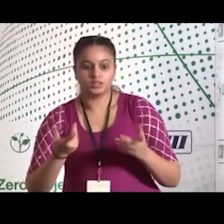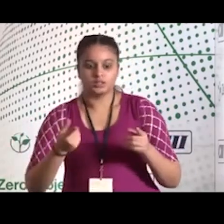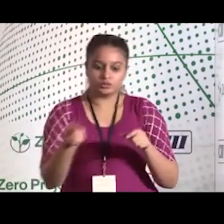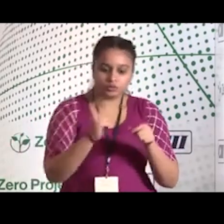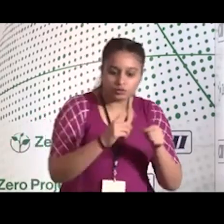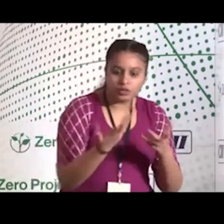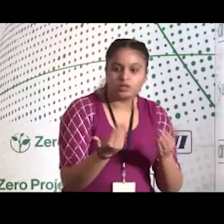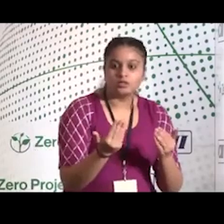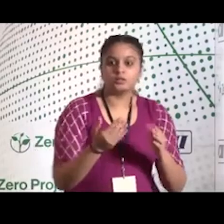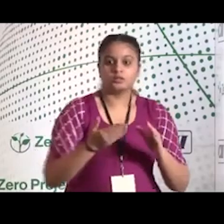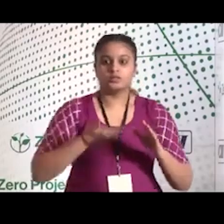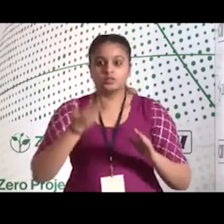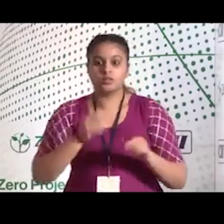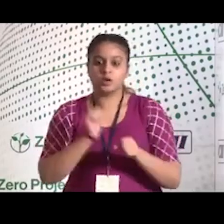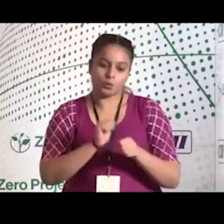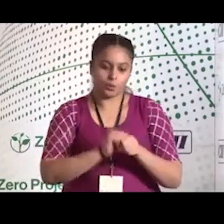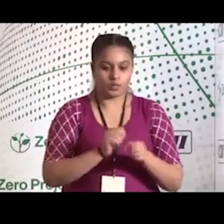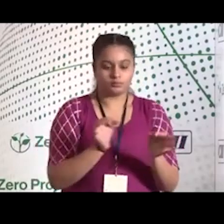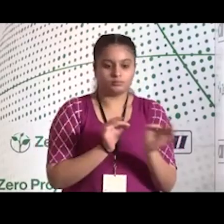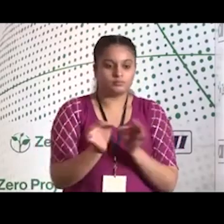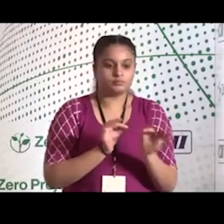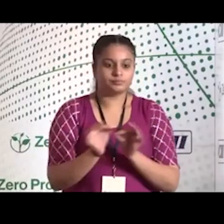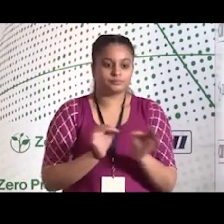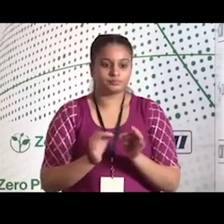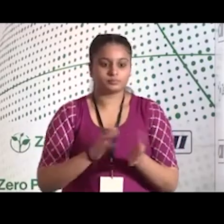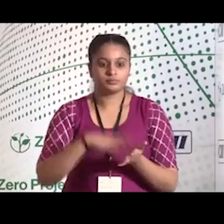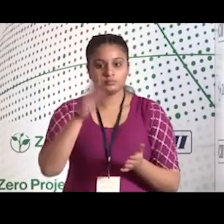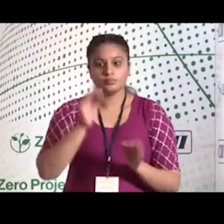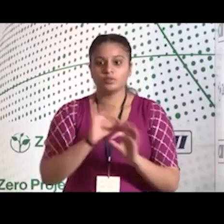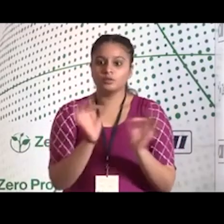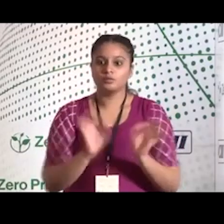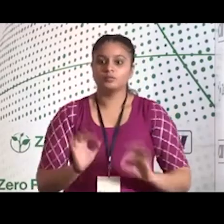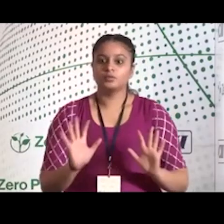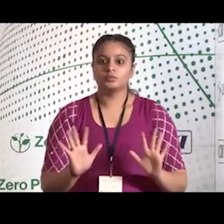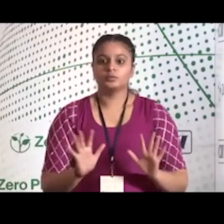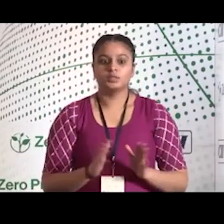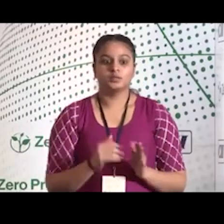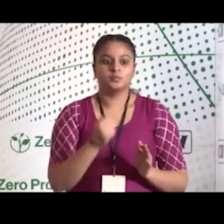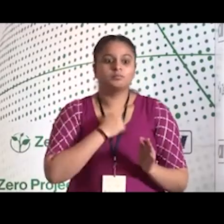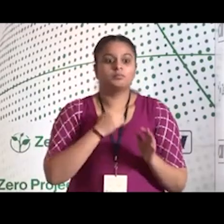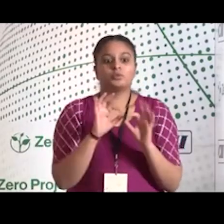my arms to cry A day ago but admitting that I'm chronically vitamin